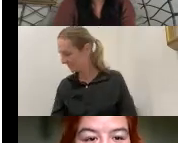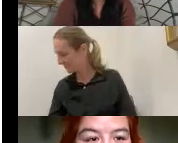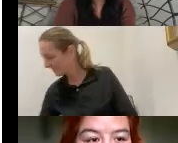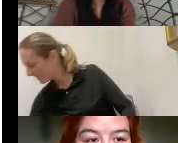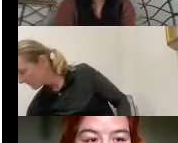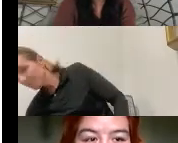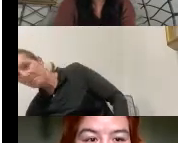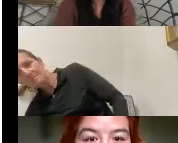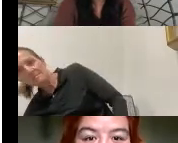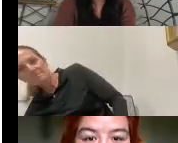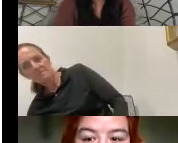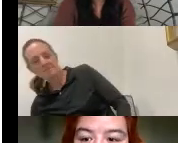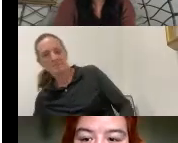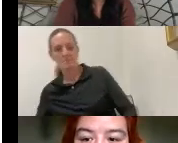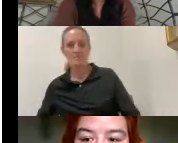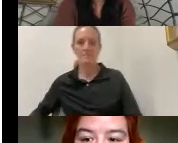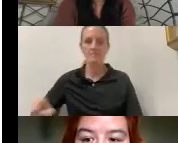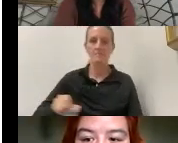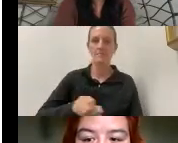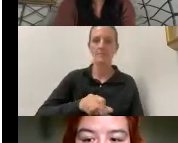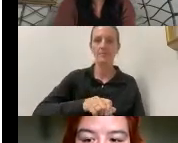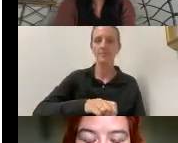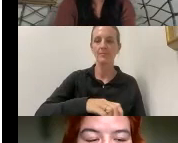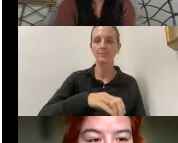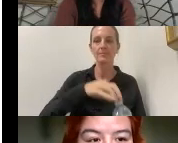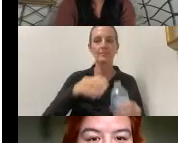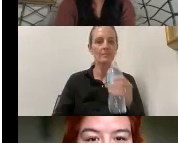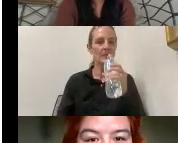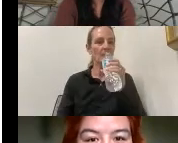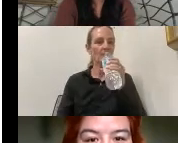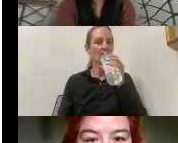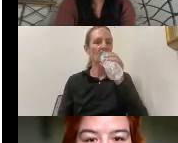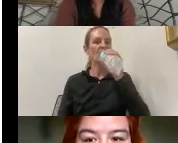And I can repost it in the chat for you guys if you would like to read it again Sekwanahcahk/Shelby Anderson: Yeah I can start.